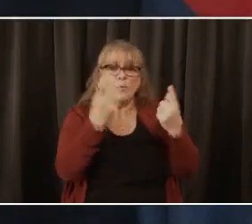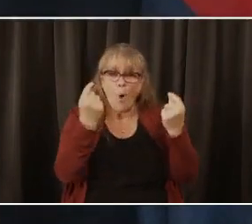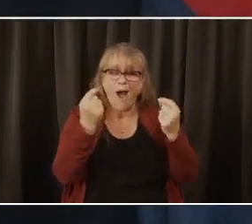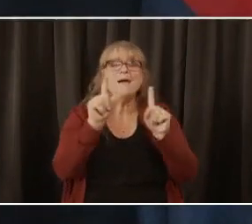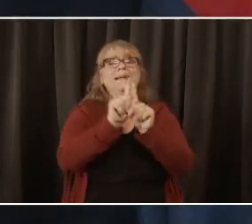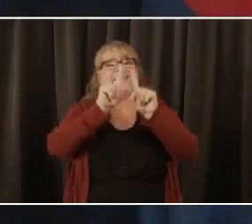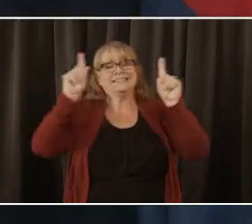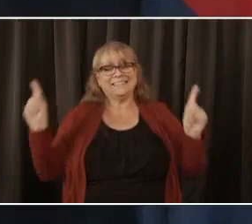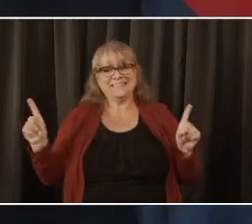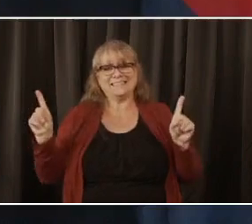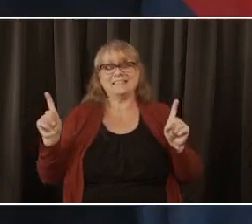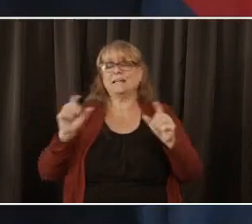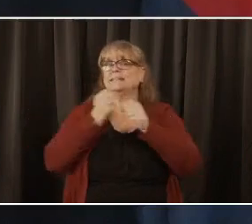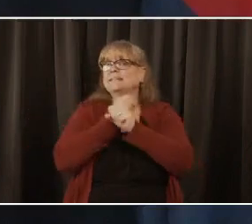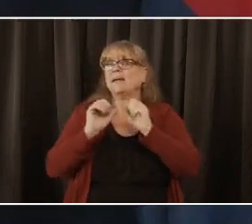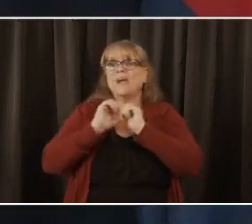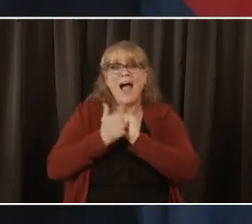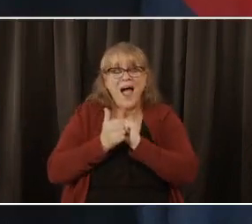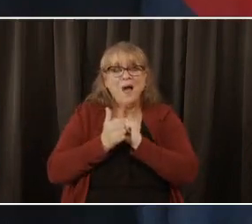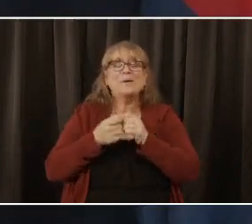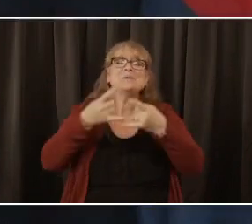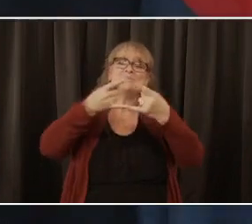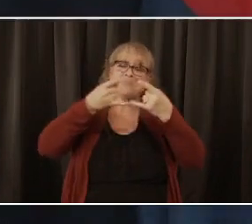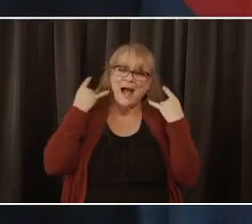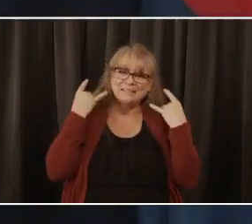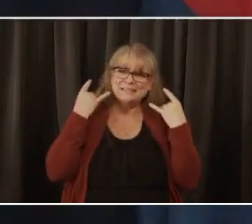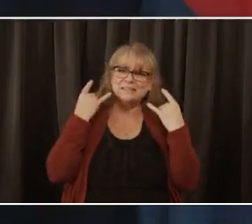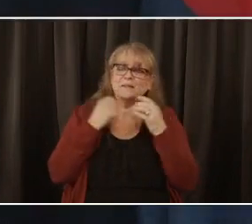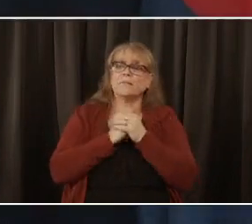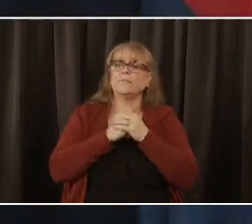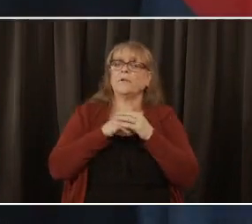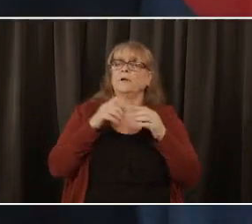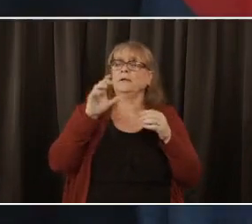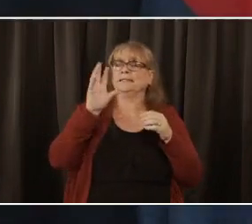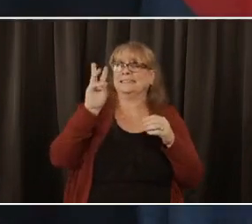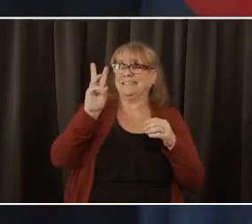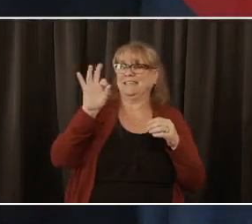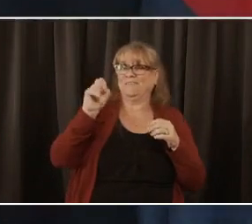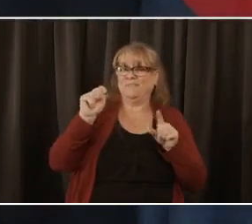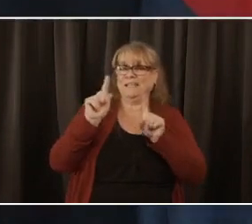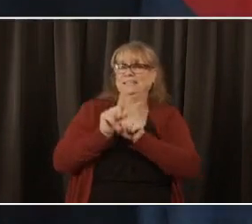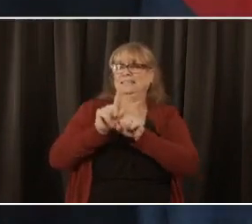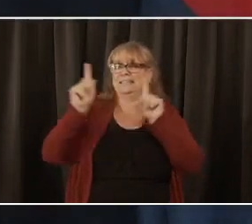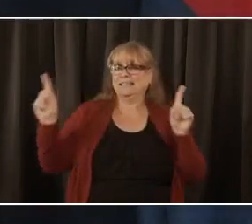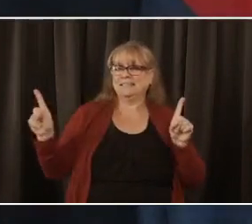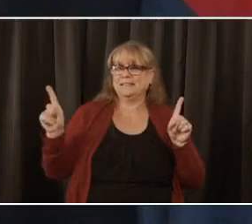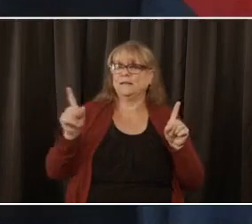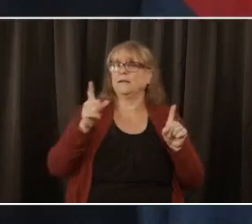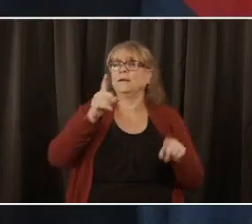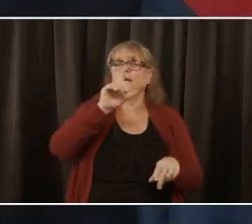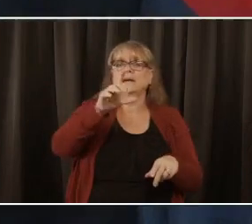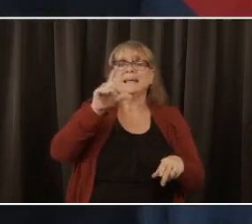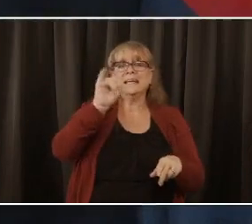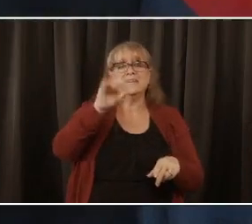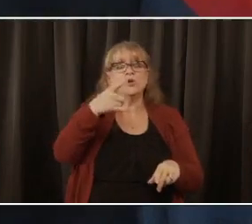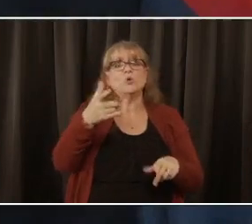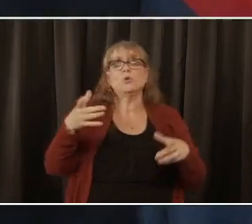You know what works best to prevent this kind of Spike. You've already done it, we've saved our healthcare system from being overwhelmed.